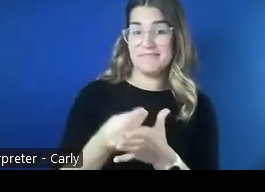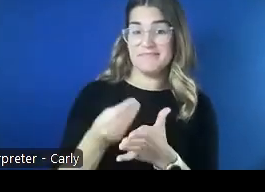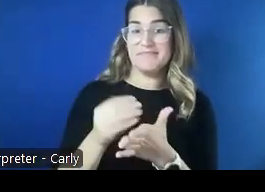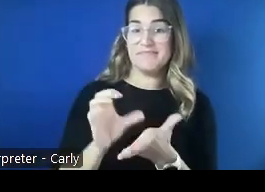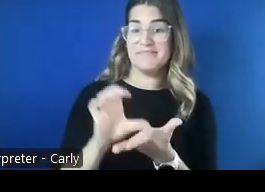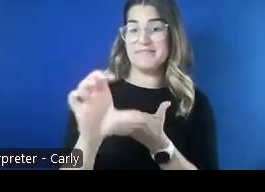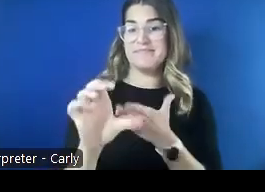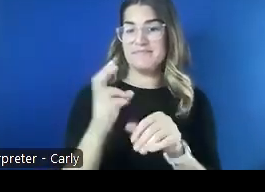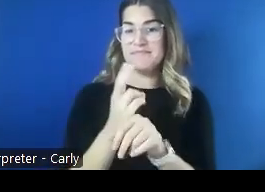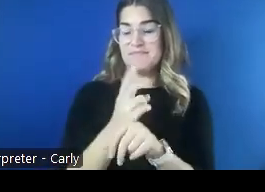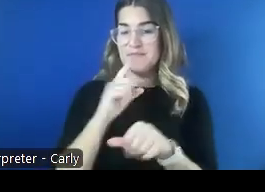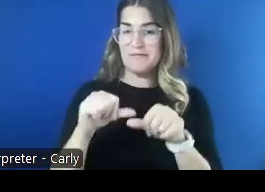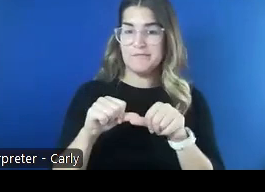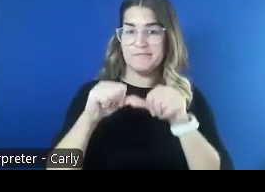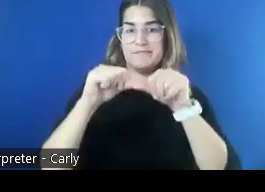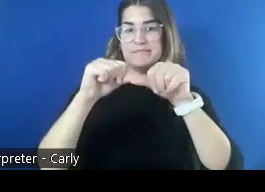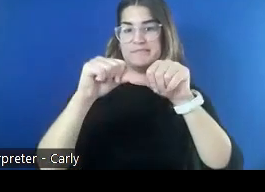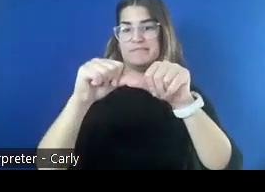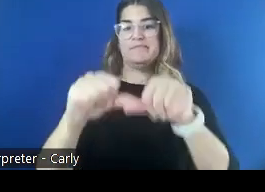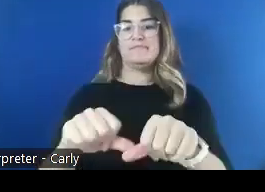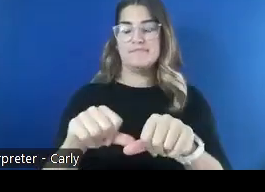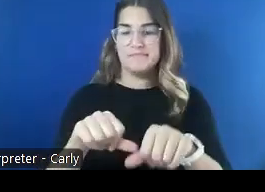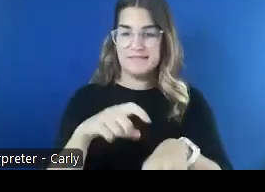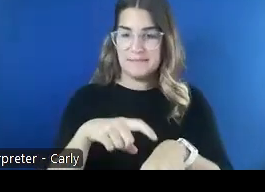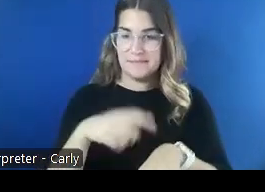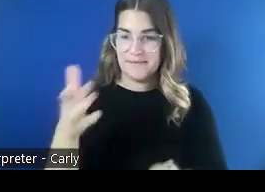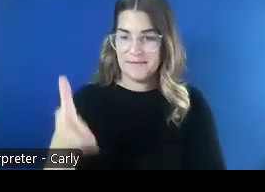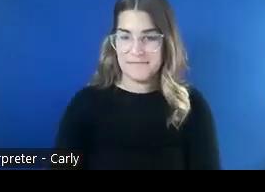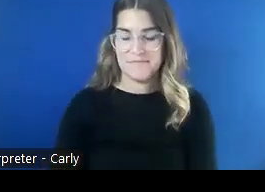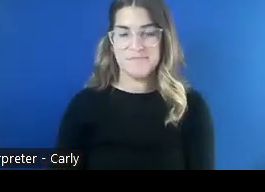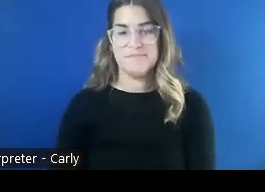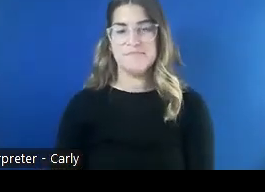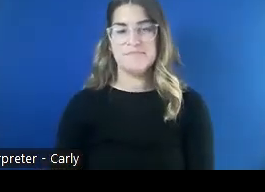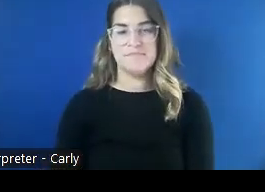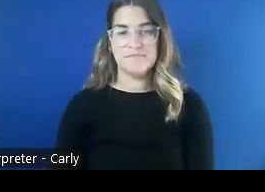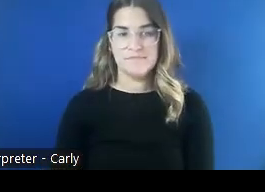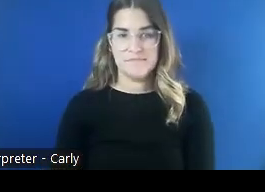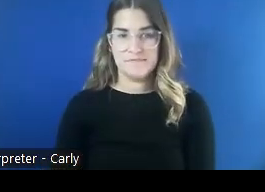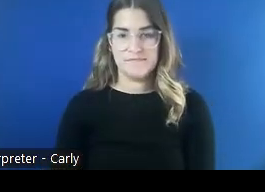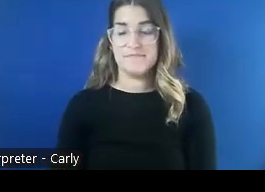using to help fund our time there um and that looks similar to what we've been talking about